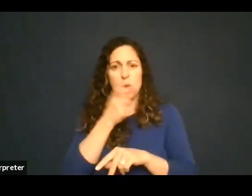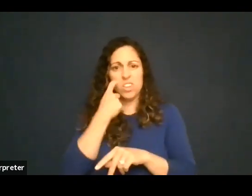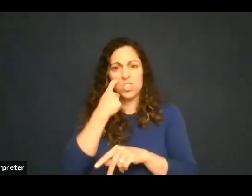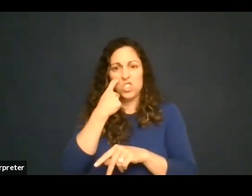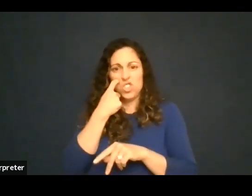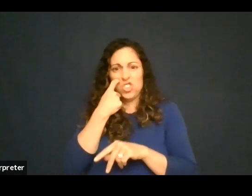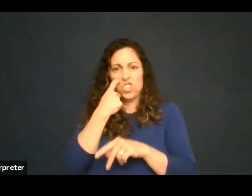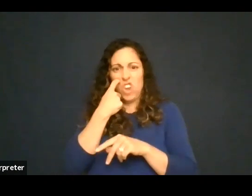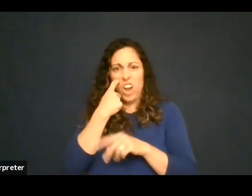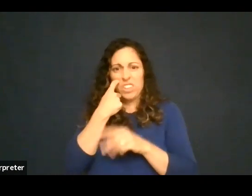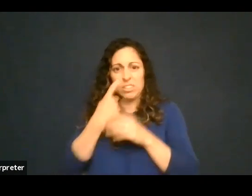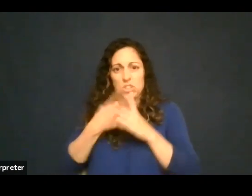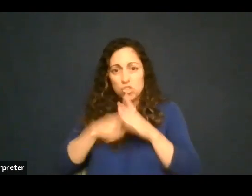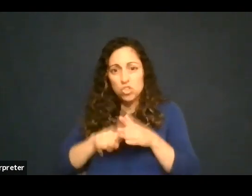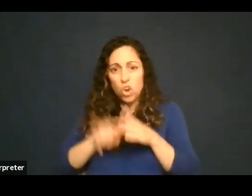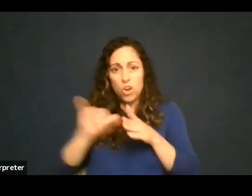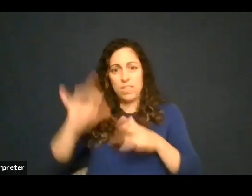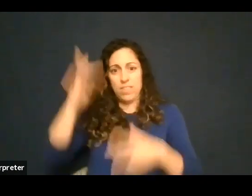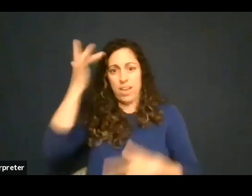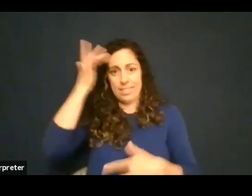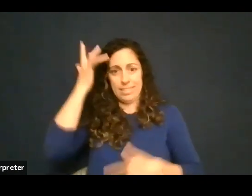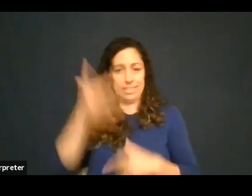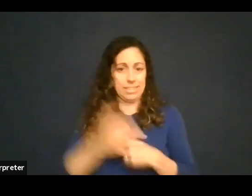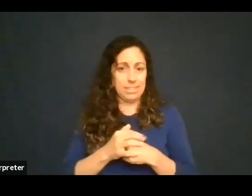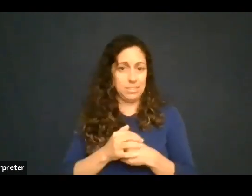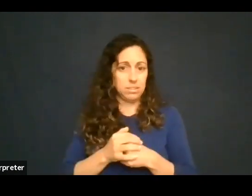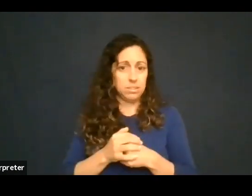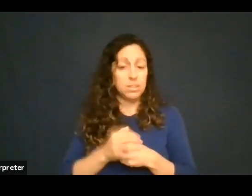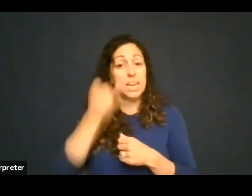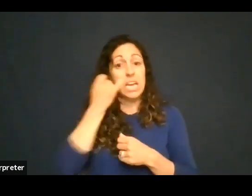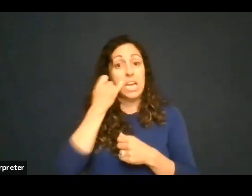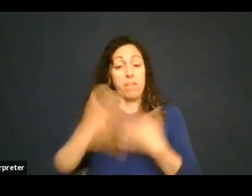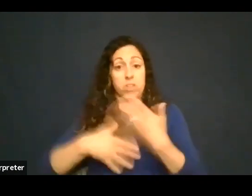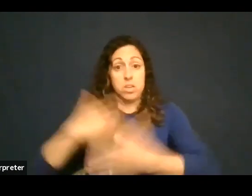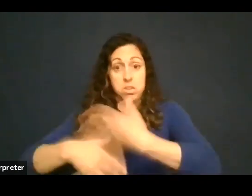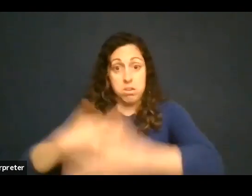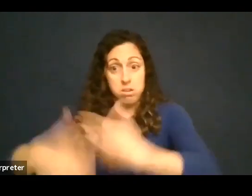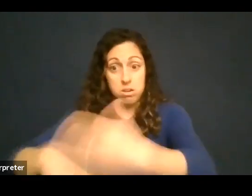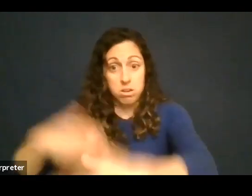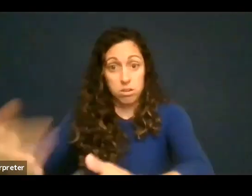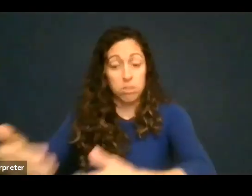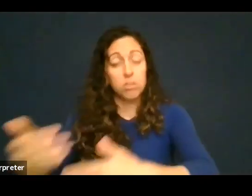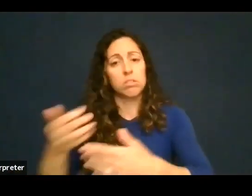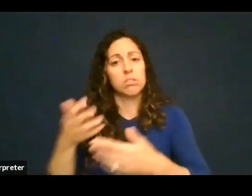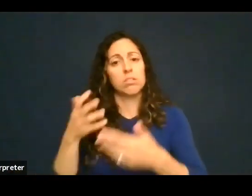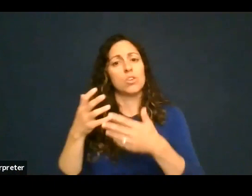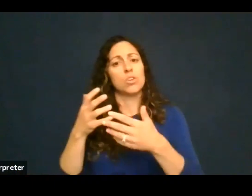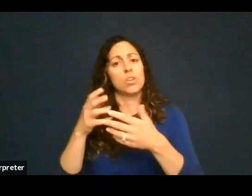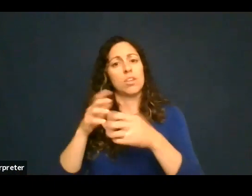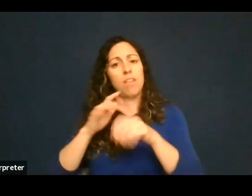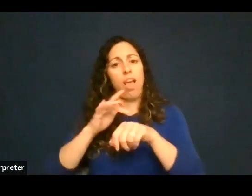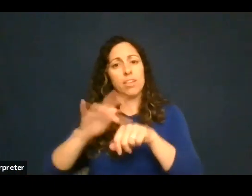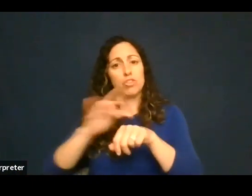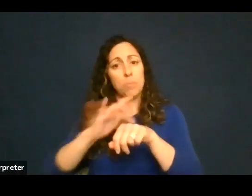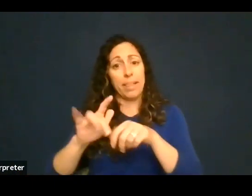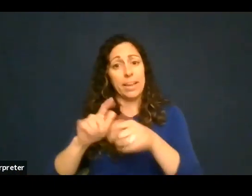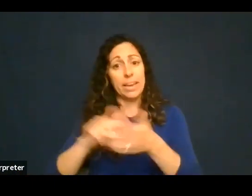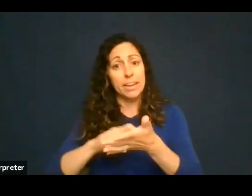you try to make the eligibility criteria as broad as possible to really have a sizable population that can